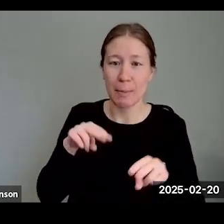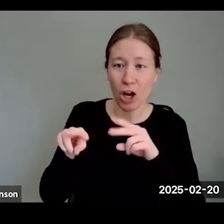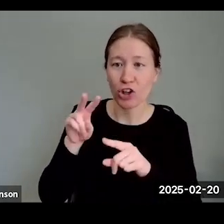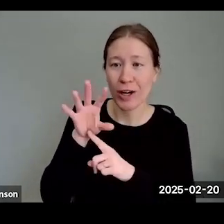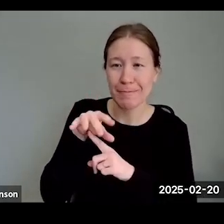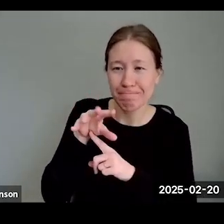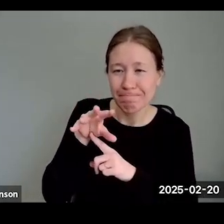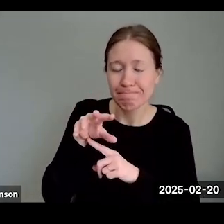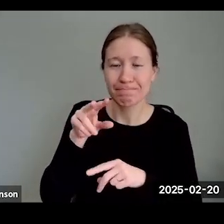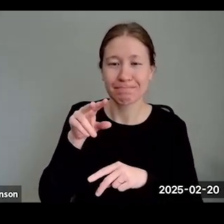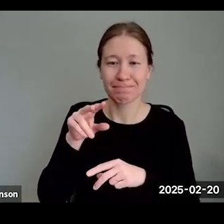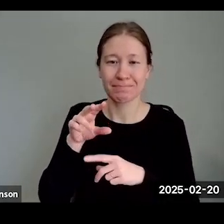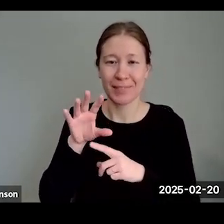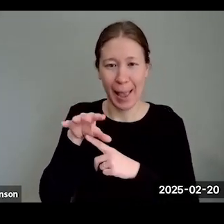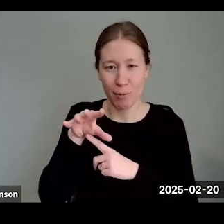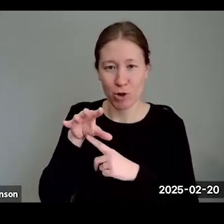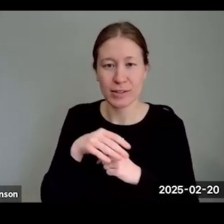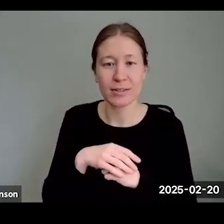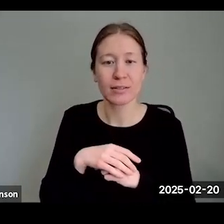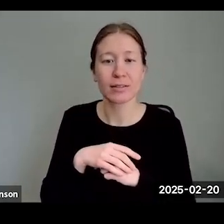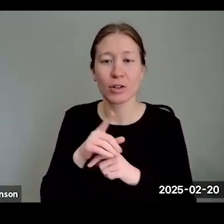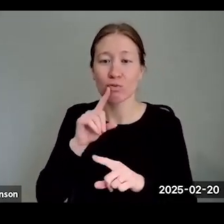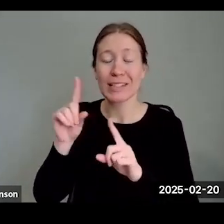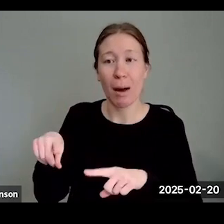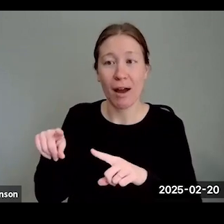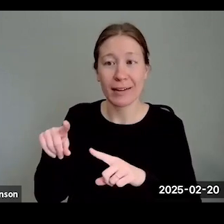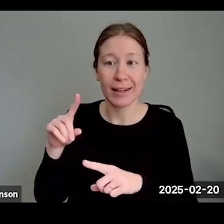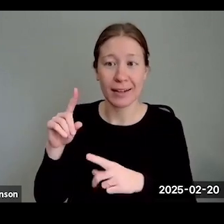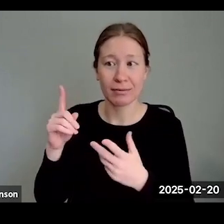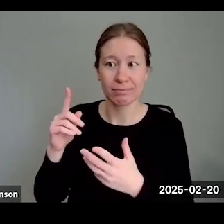escorting visitors, ensuring compliance,